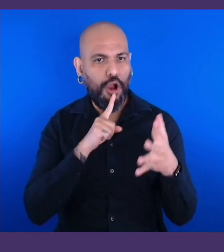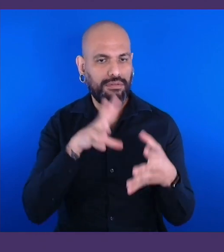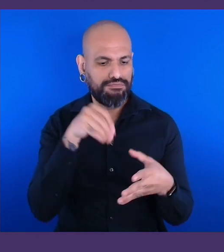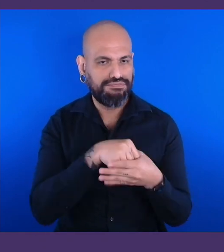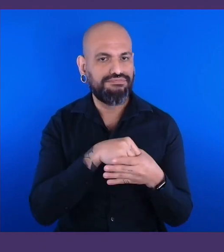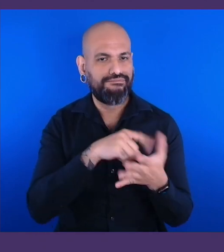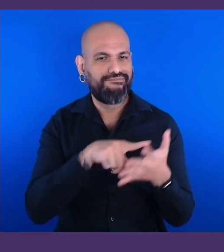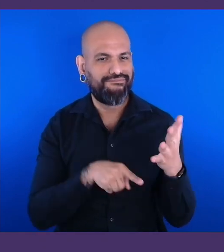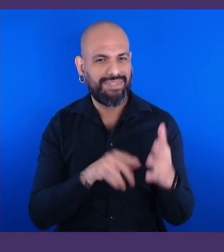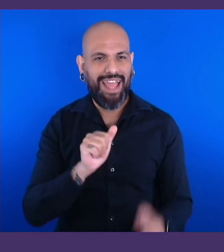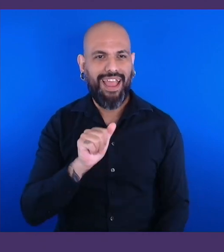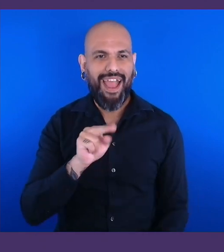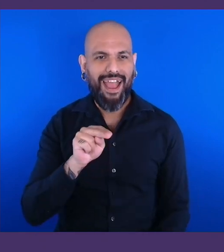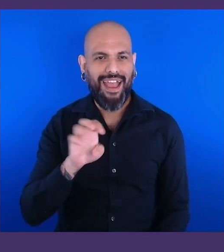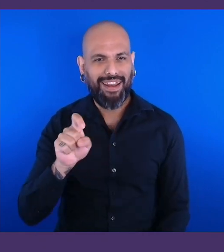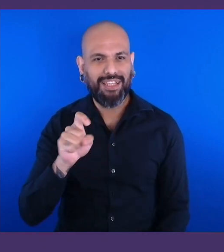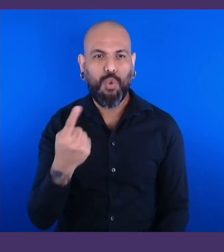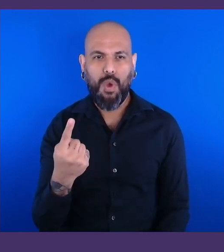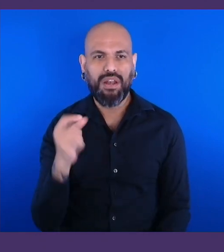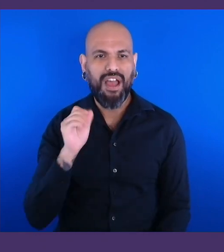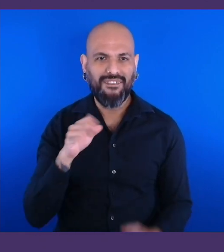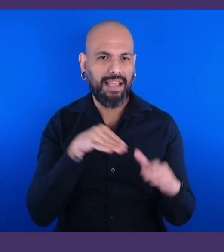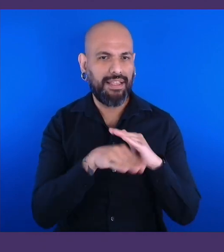of the Accessibility Act and the essence